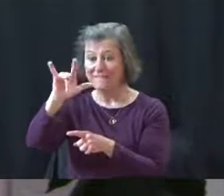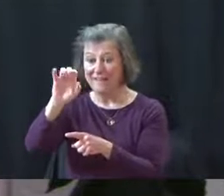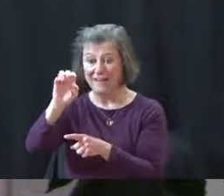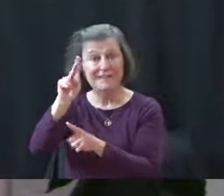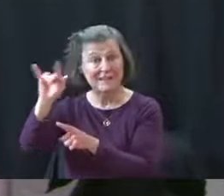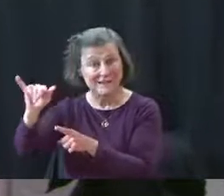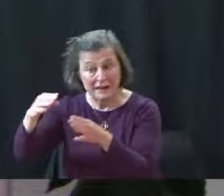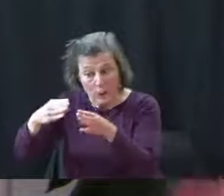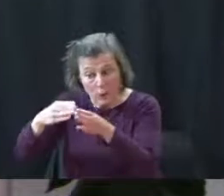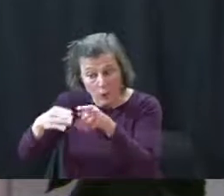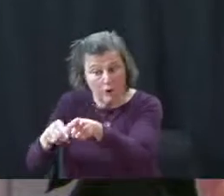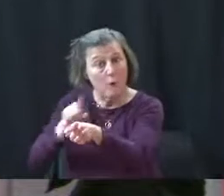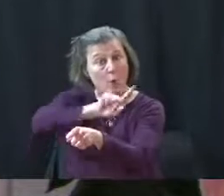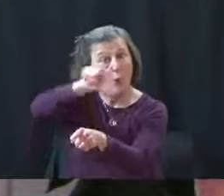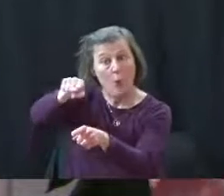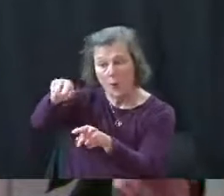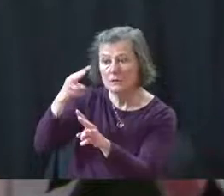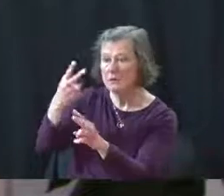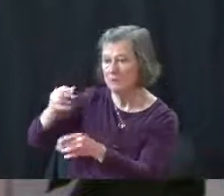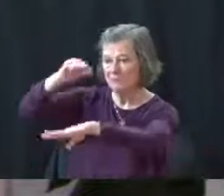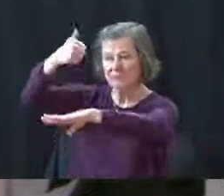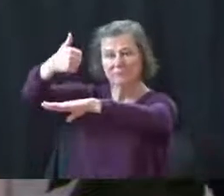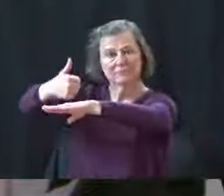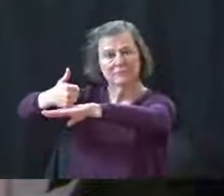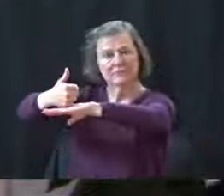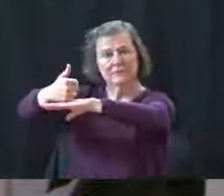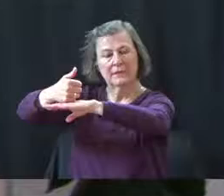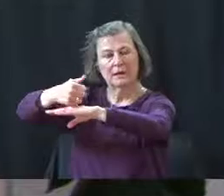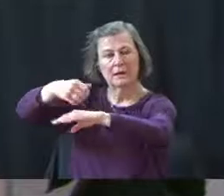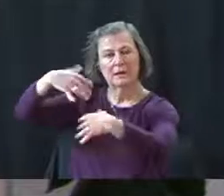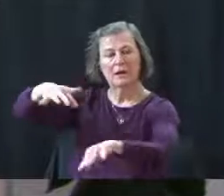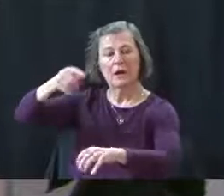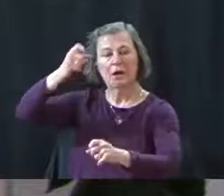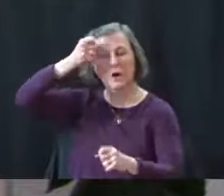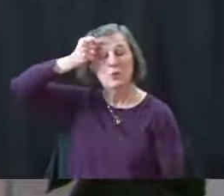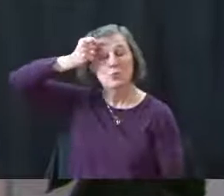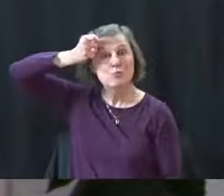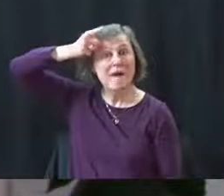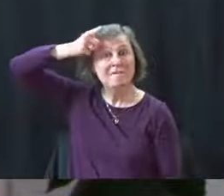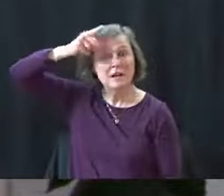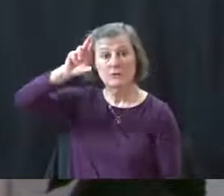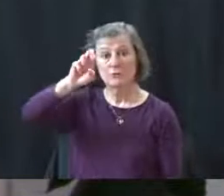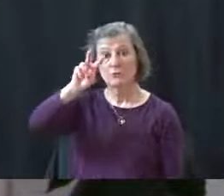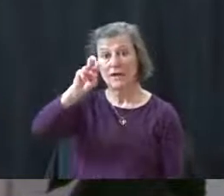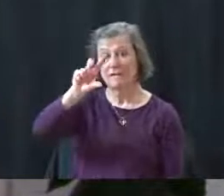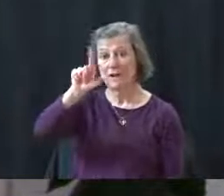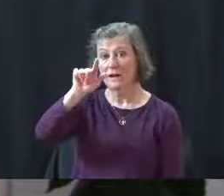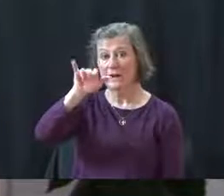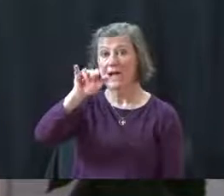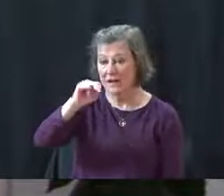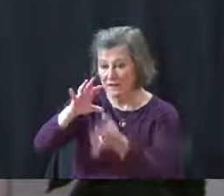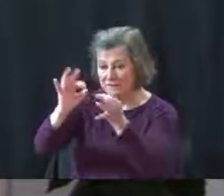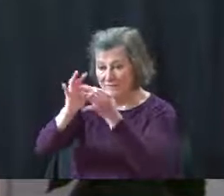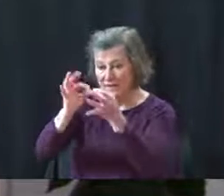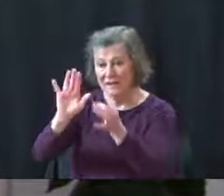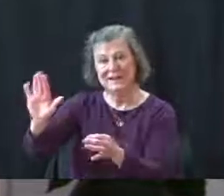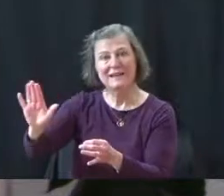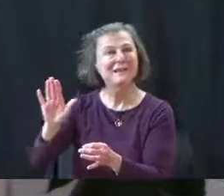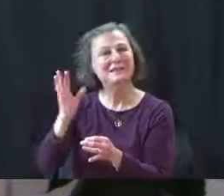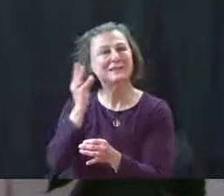historical monument. It says “revelation” and it talks about Thomas Merton's experience. It's probably the only marker of a mystical